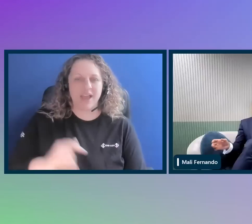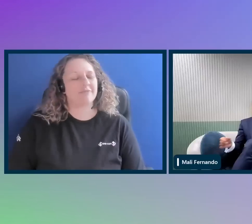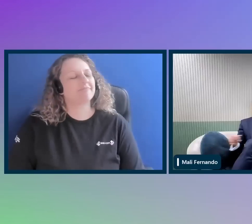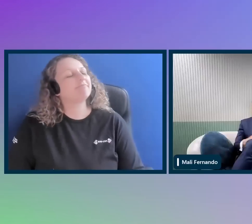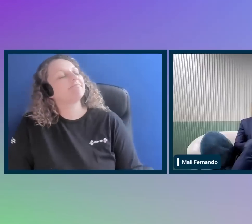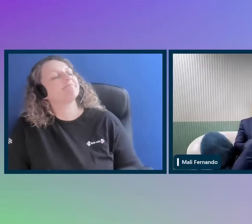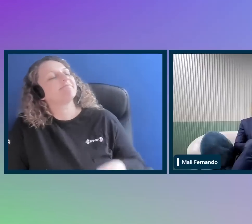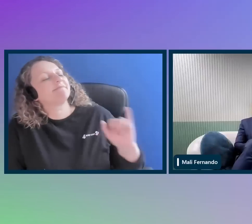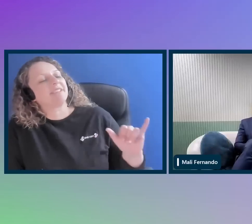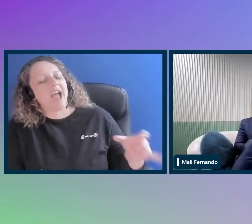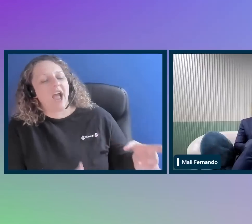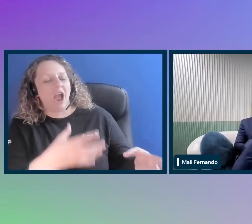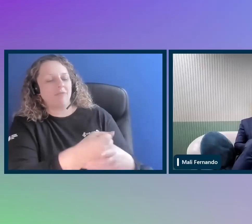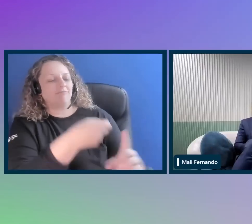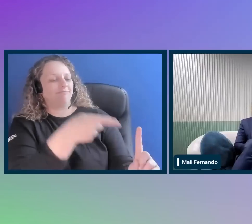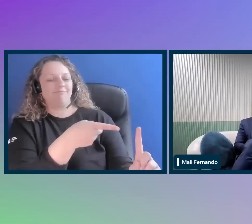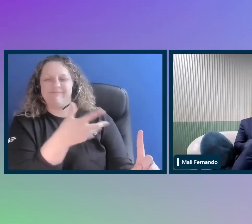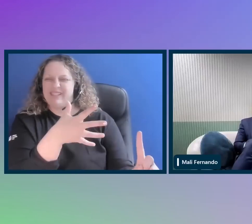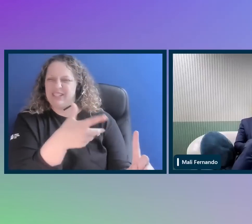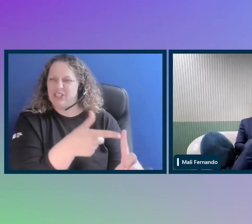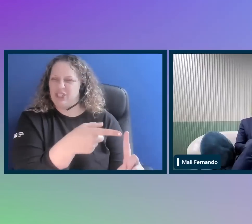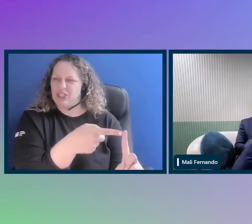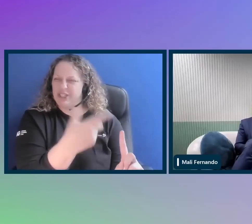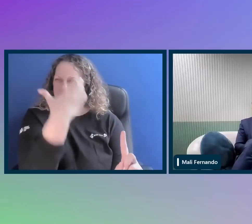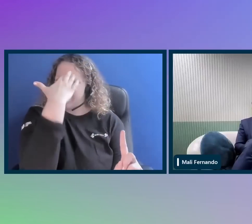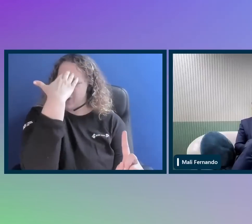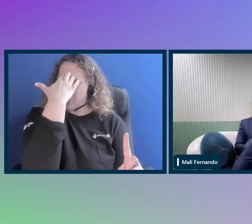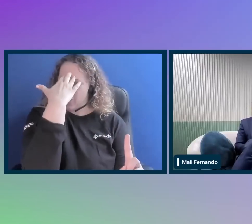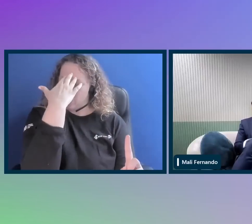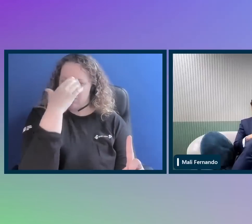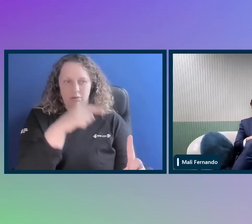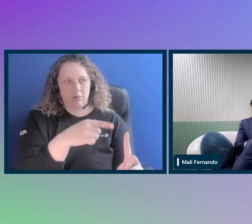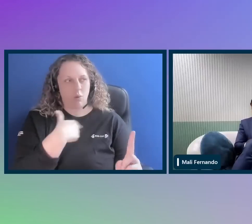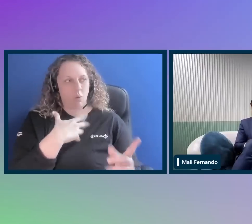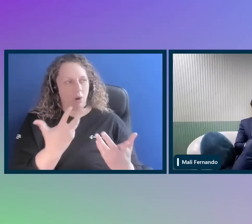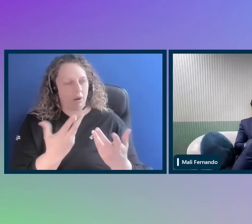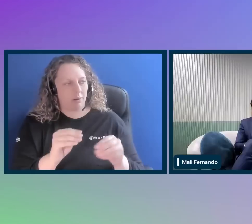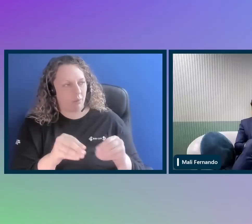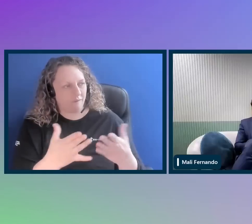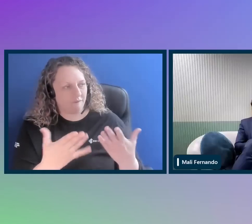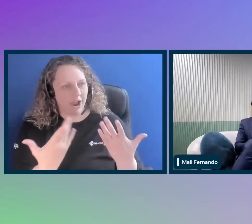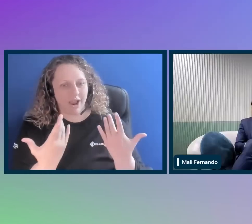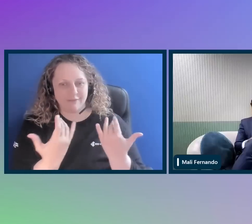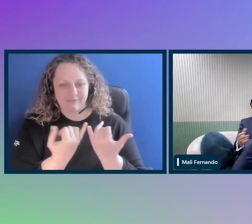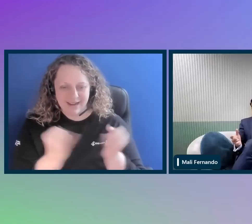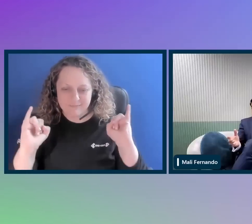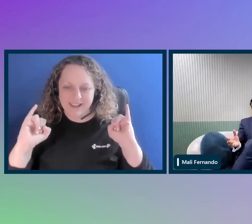We want to provide inclusive banking, we want to provide independence. We recognize that ultimately,